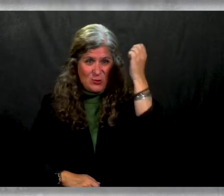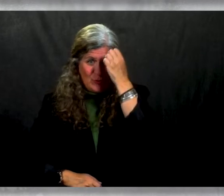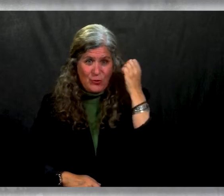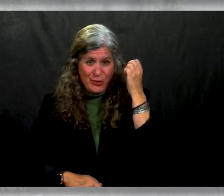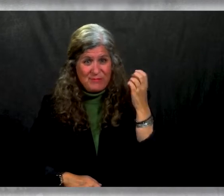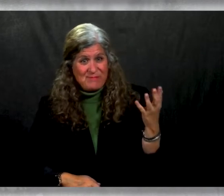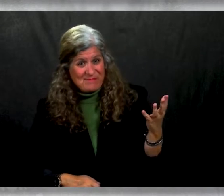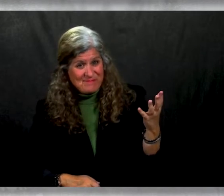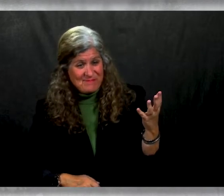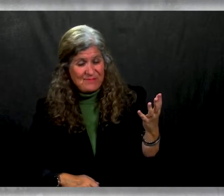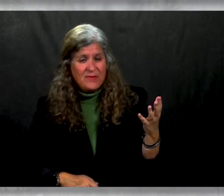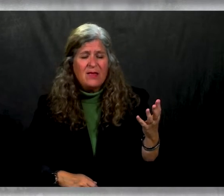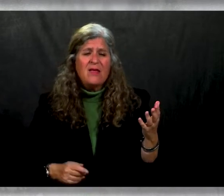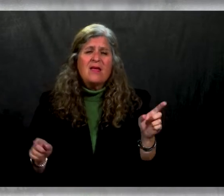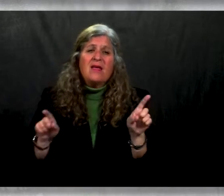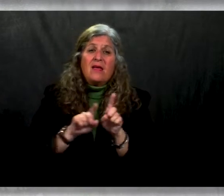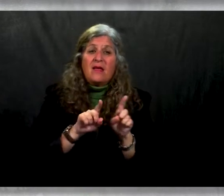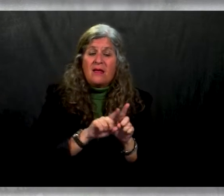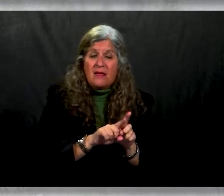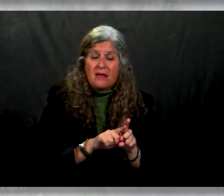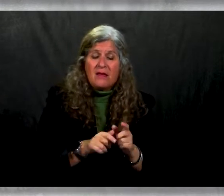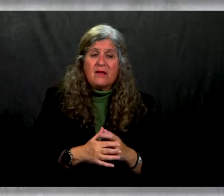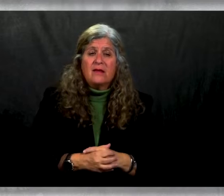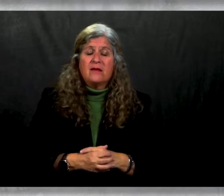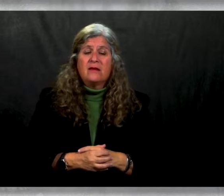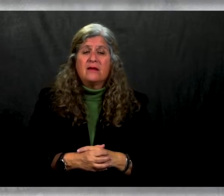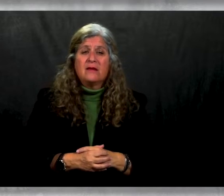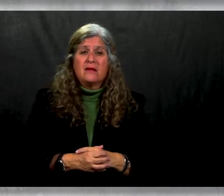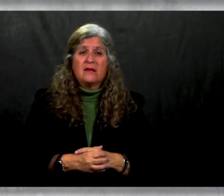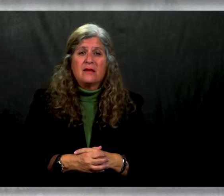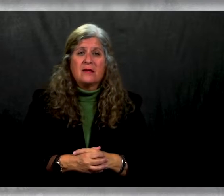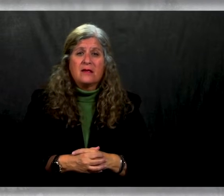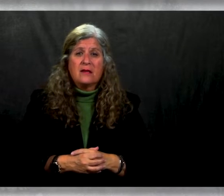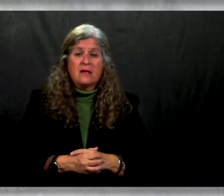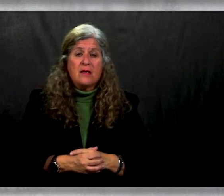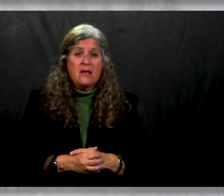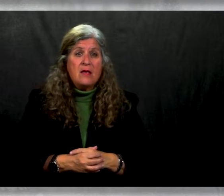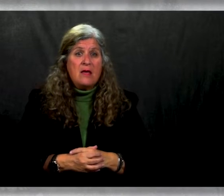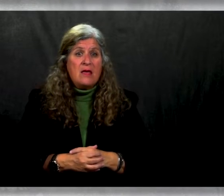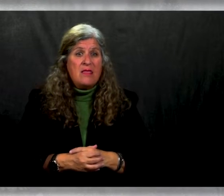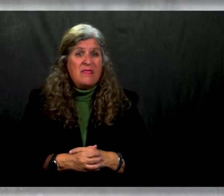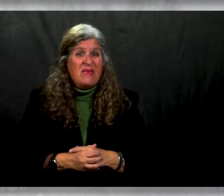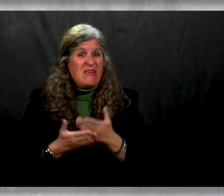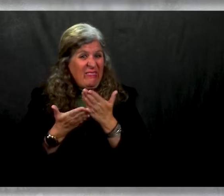And furthermore, they saw that the worldly goods of all those that they were killing were quite often ending